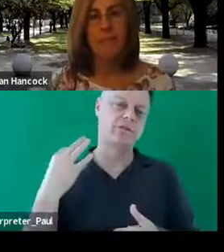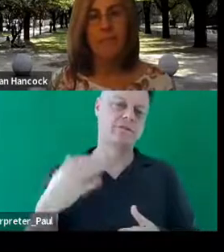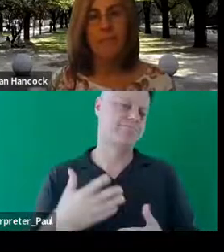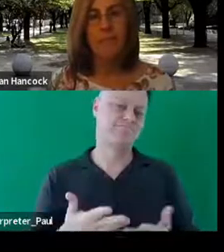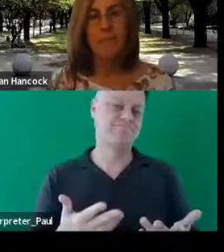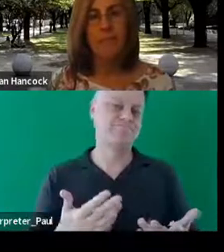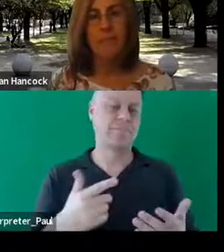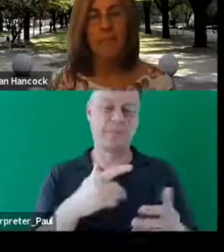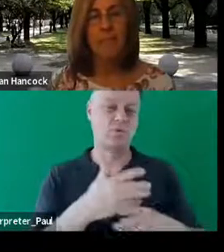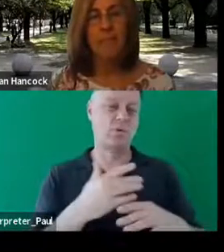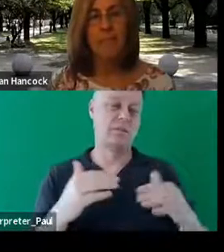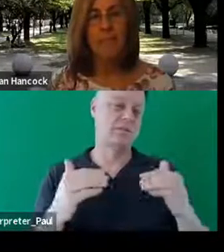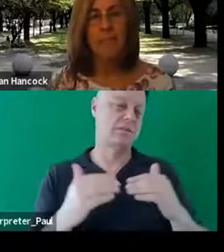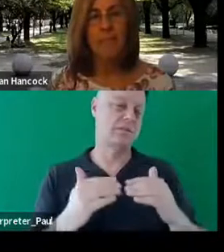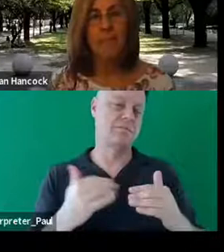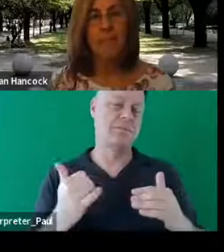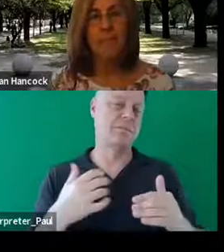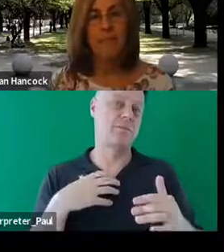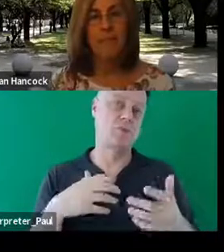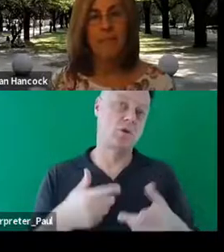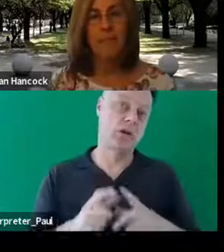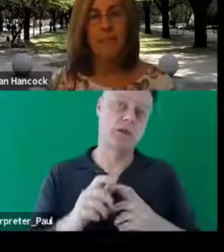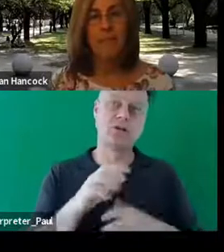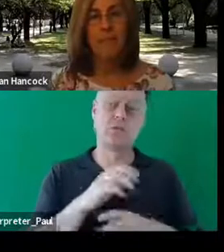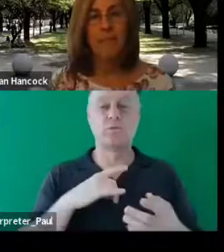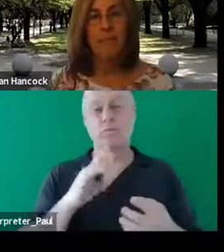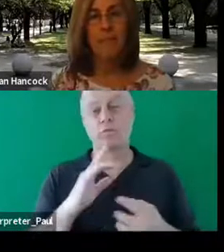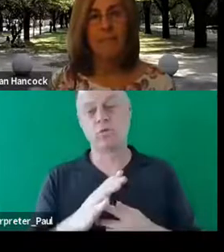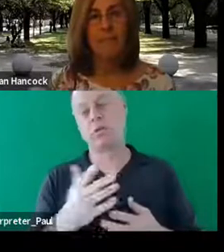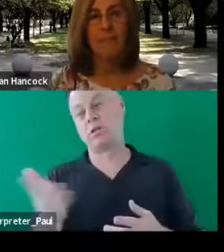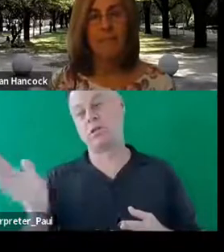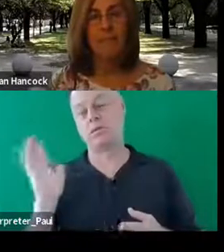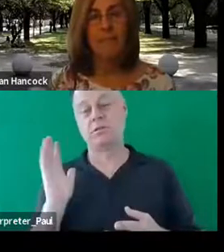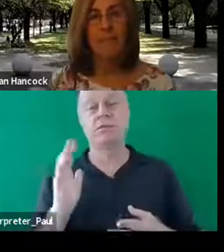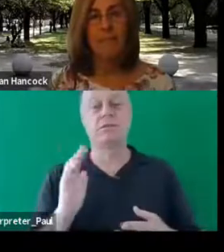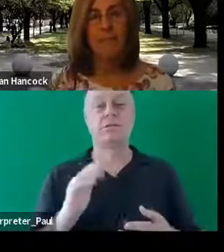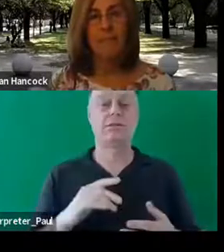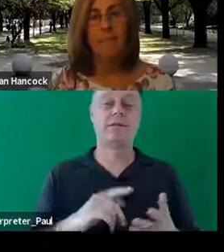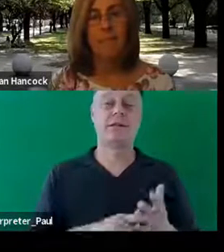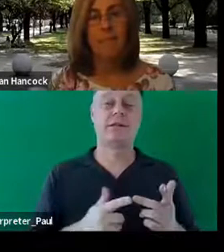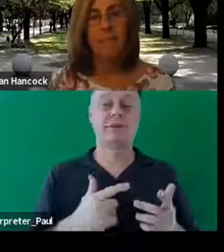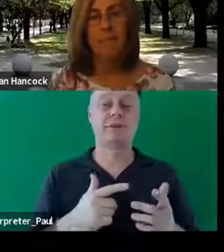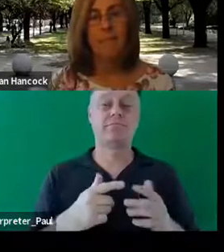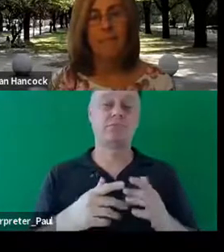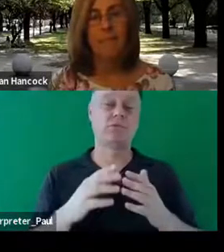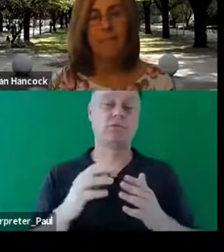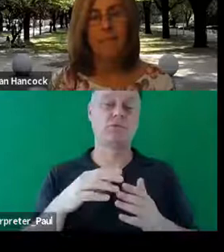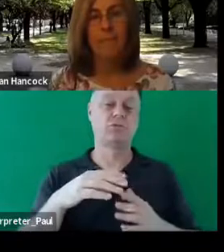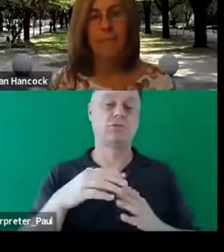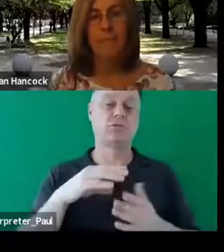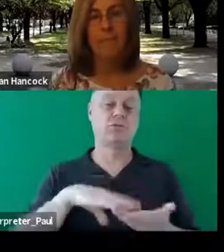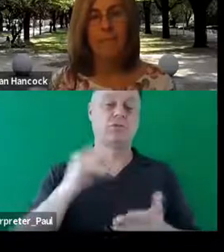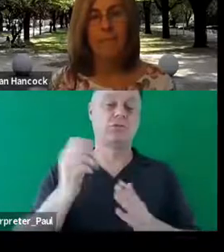important, if not more complex and rewarding than some of the other roles, but some of the mentors